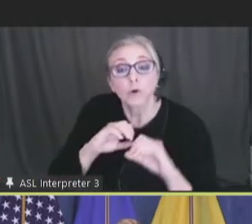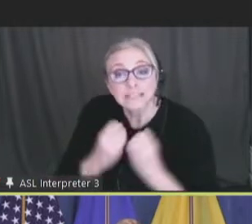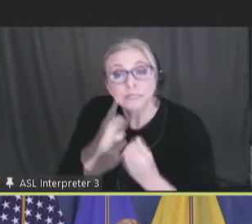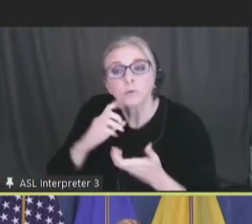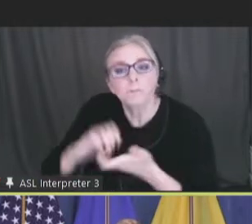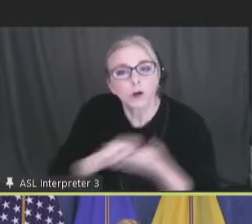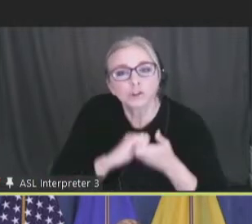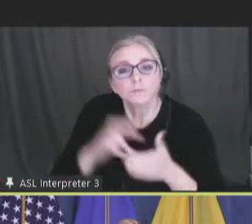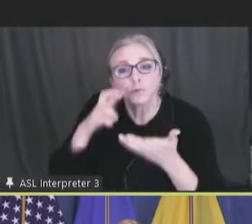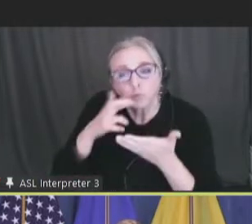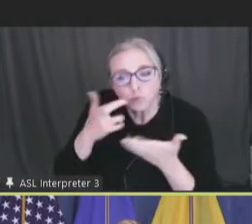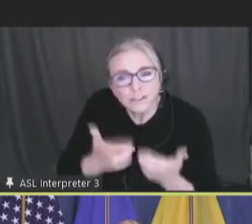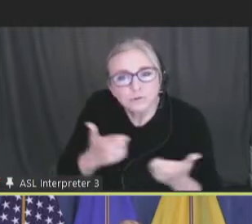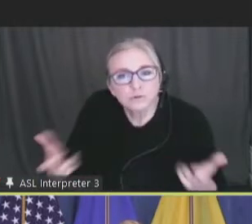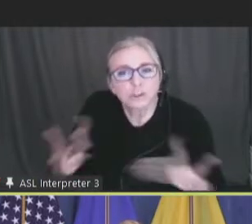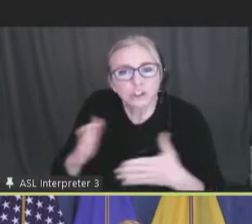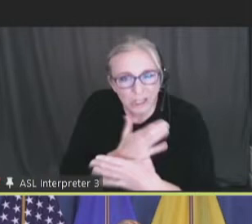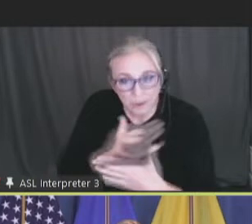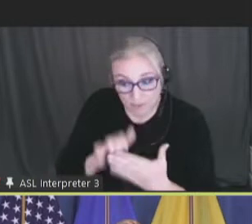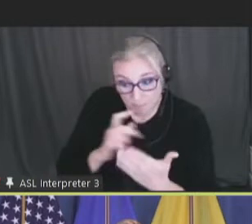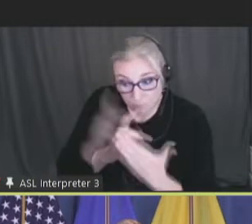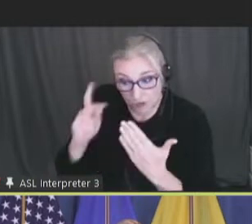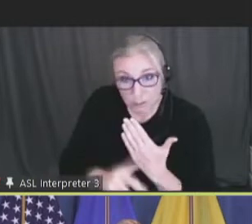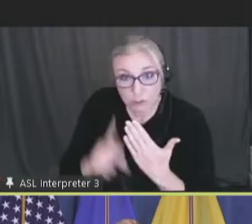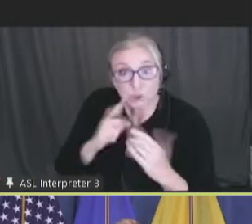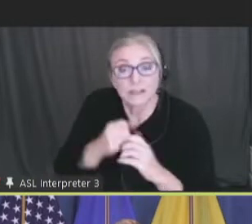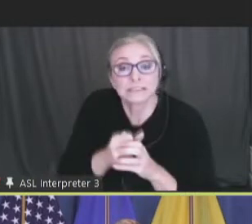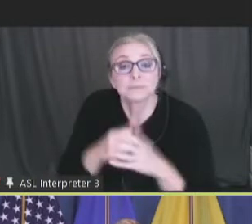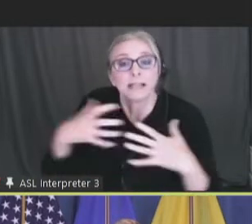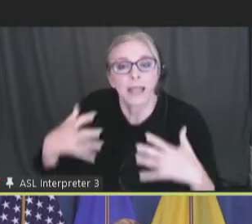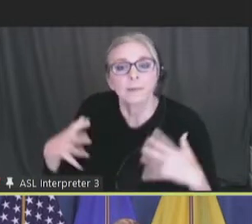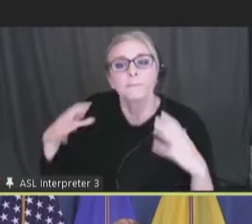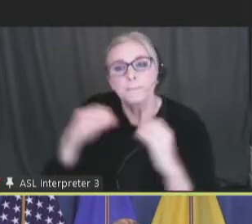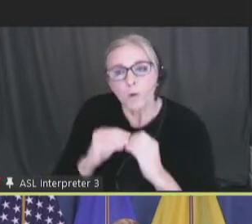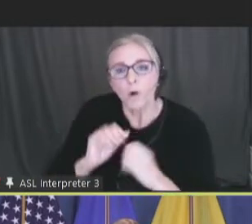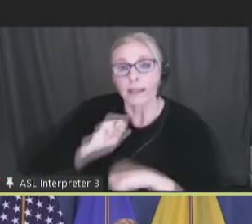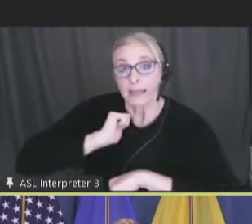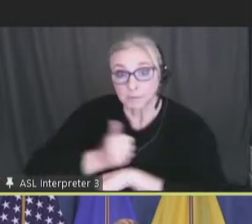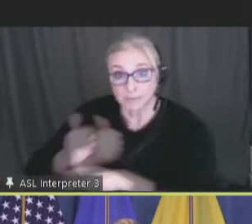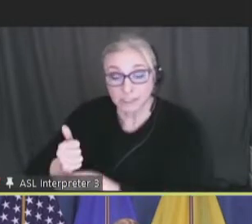resource sharing. This project was to expand the implementation of art-based strategies to address